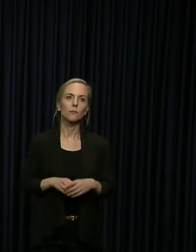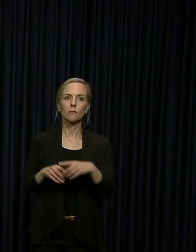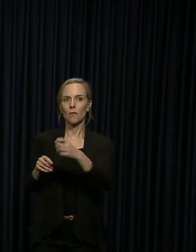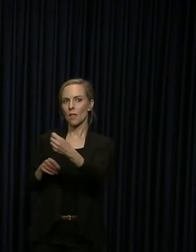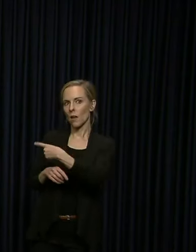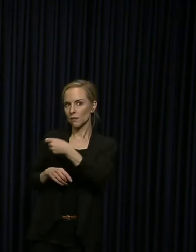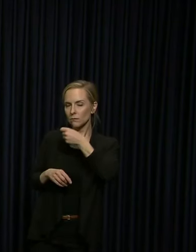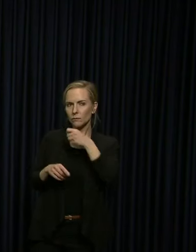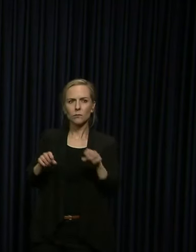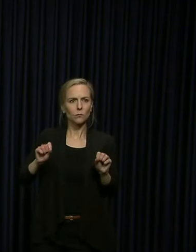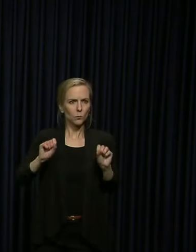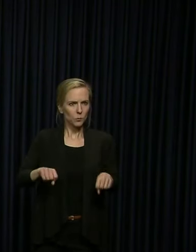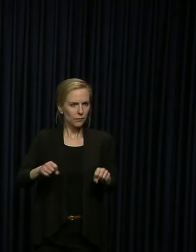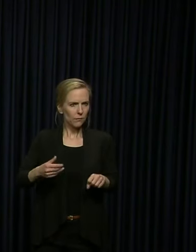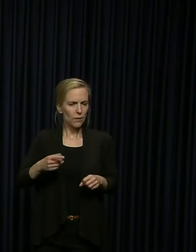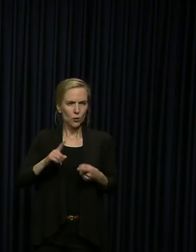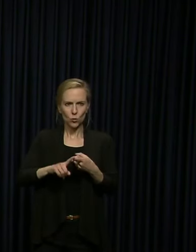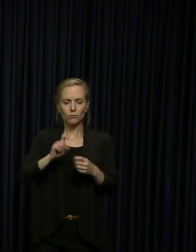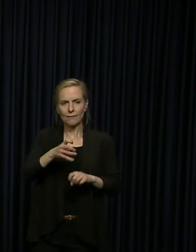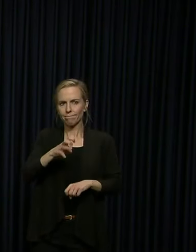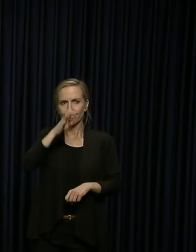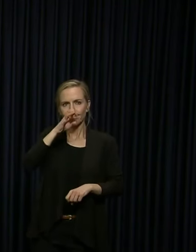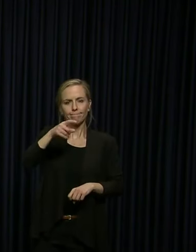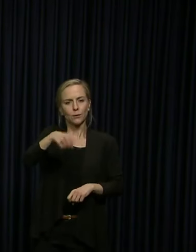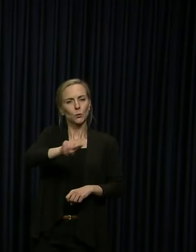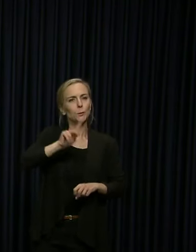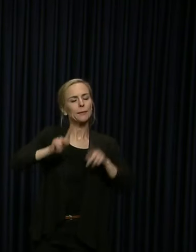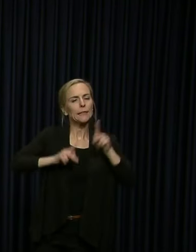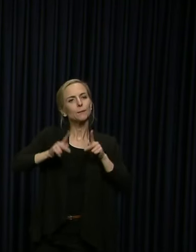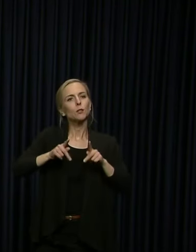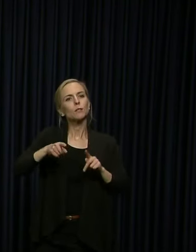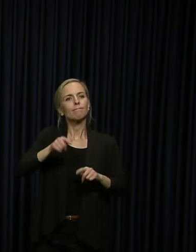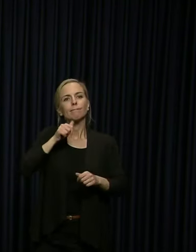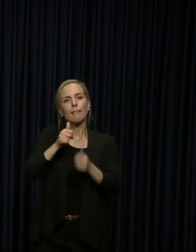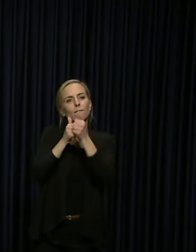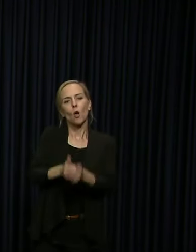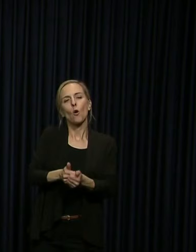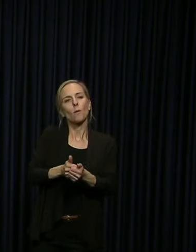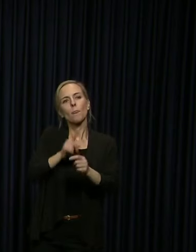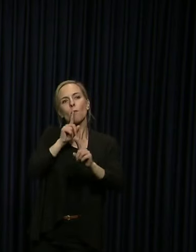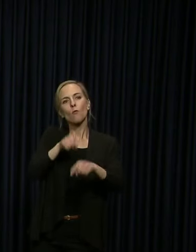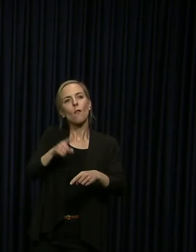ELEANOR. HOW SATISFIED ARE YOU WITH PRESIDENT TRUMP AND IS THE